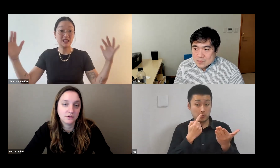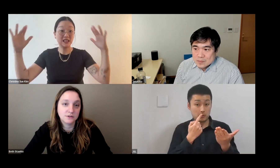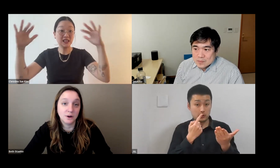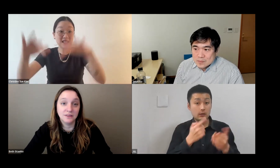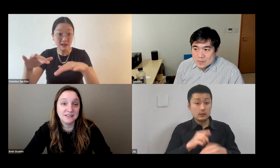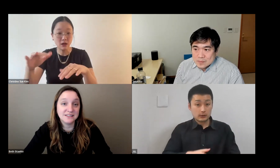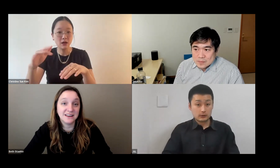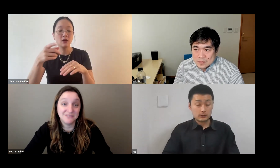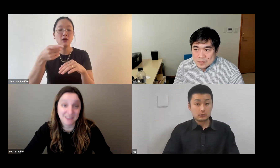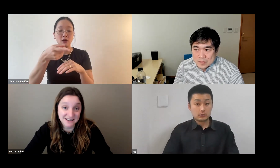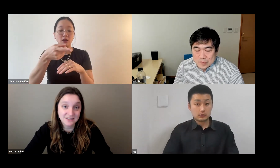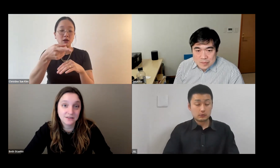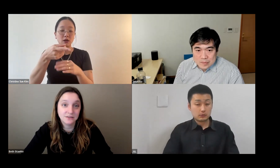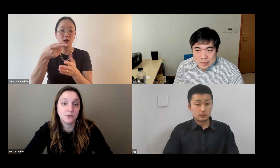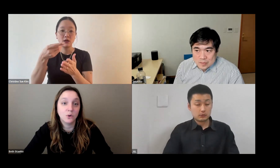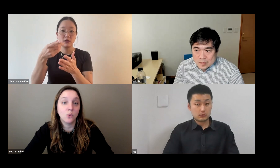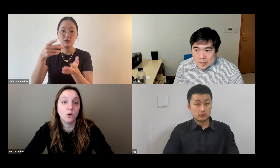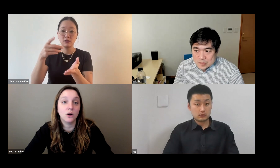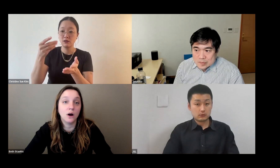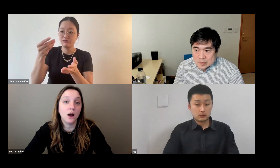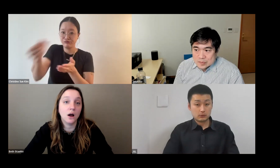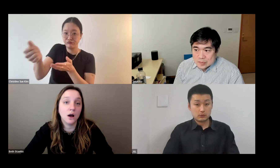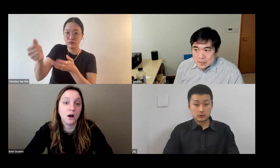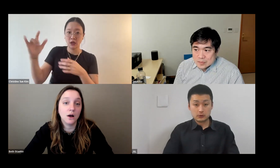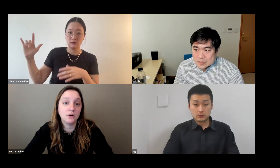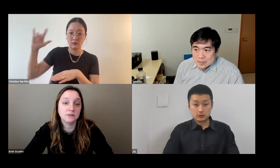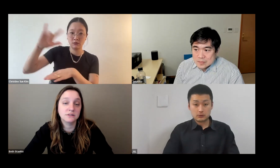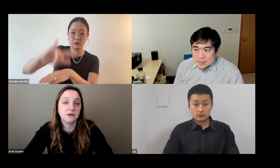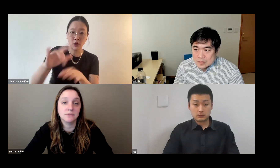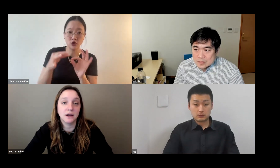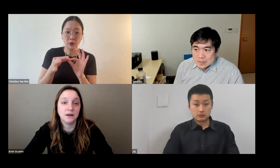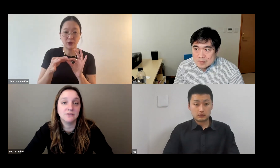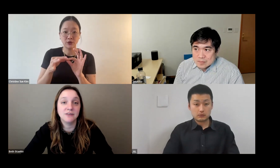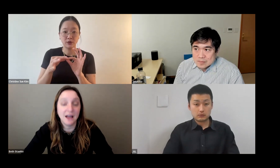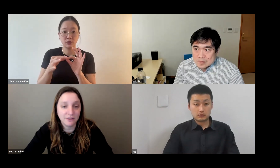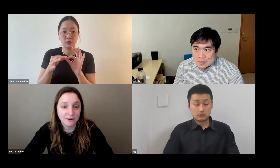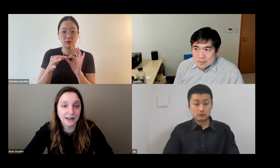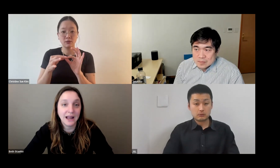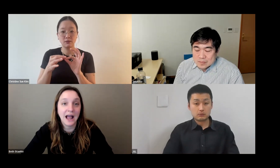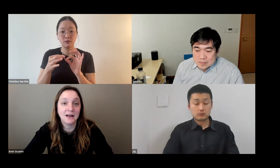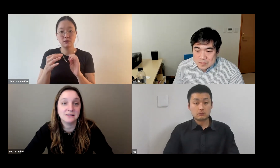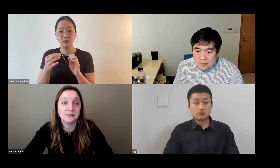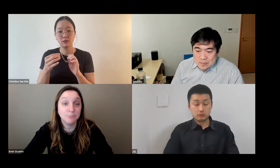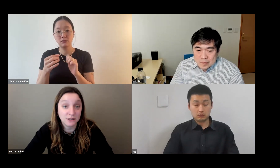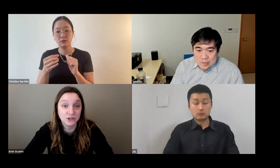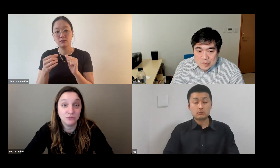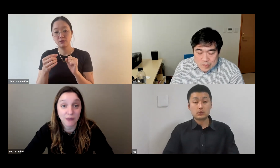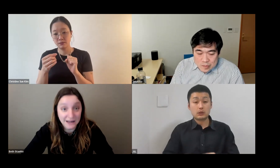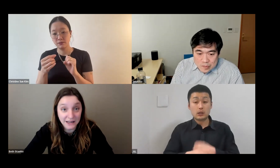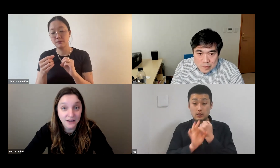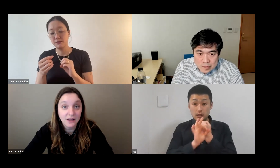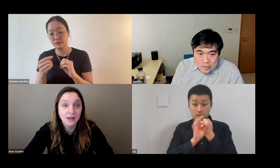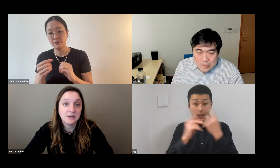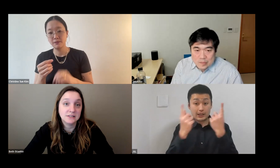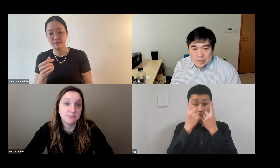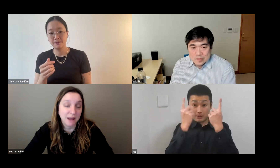So unless an event or some kind of gathering has the budget ready to pay